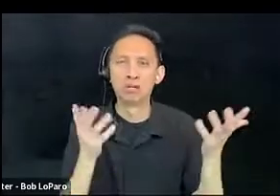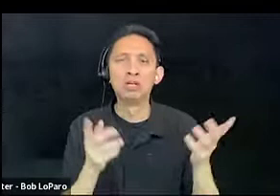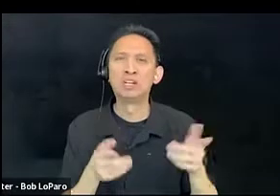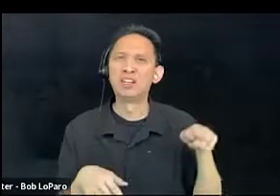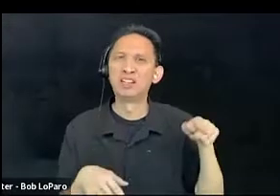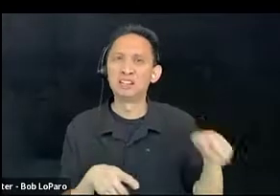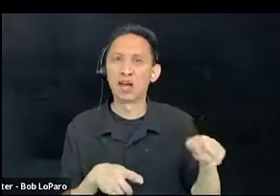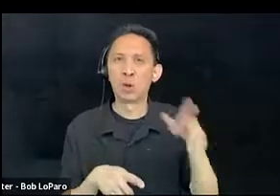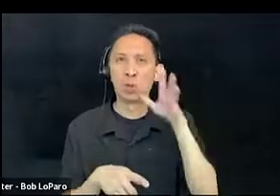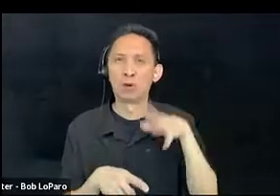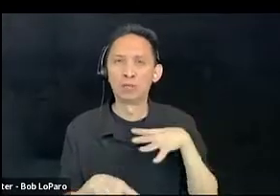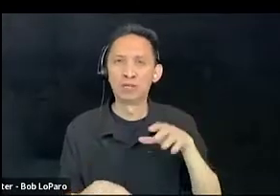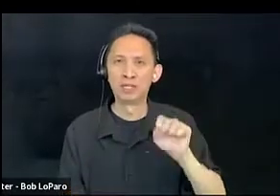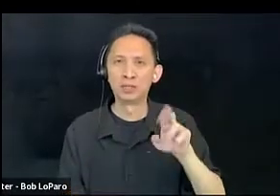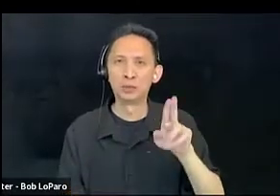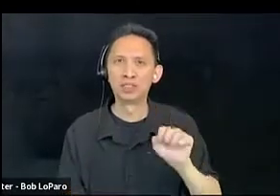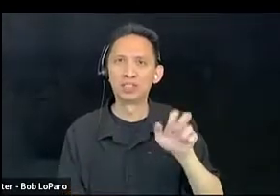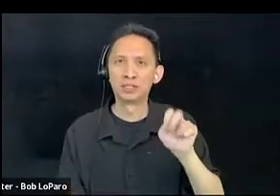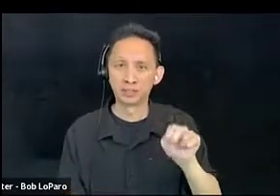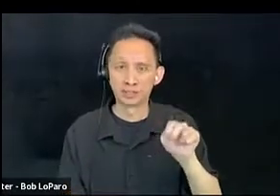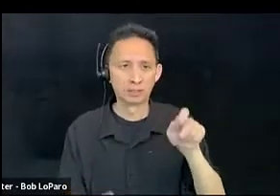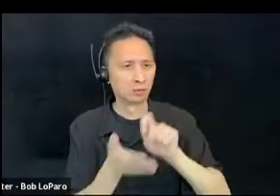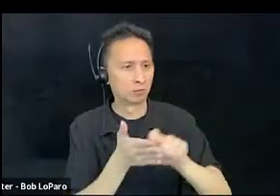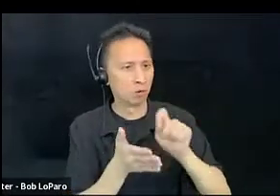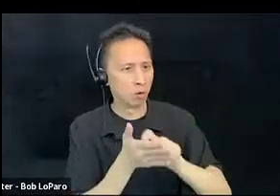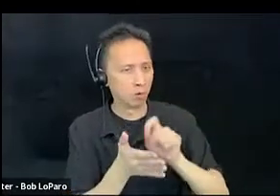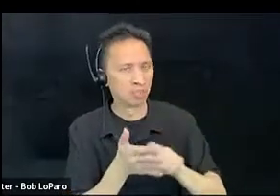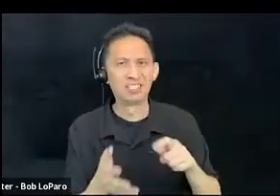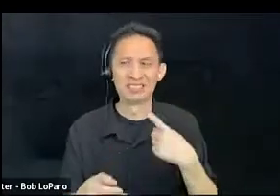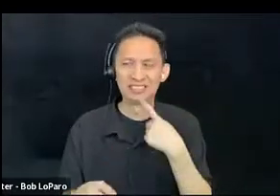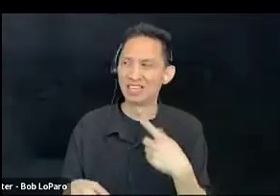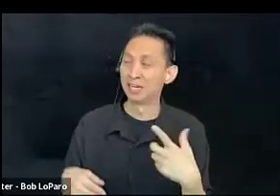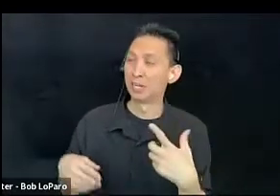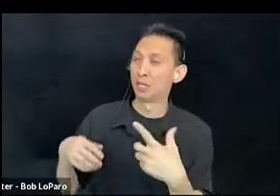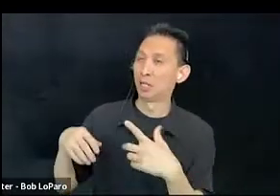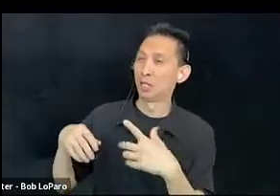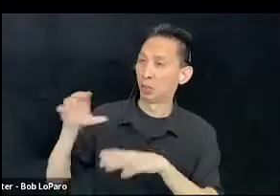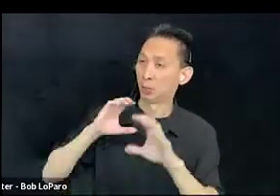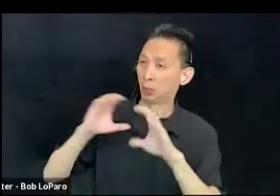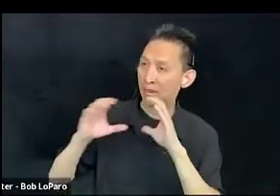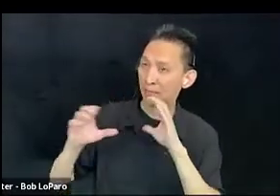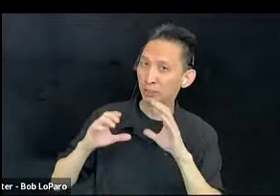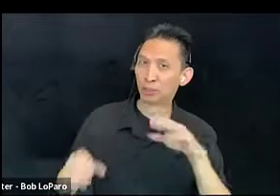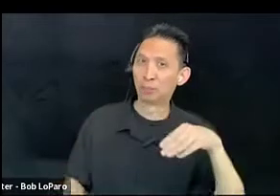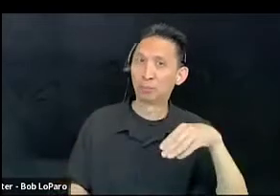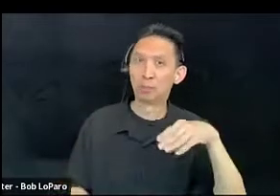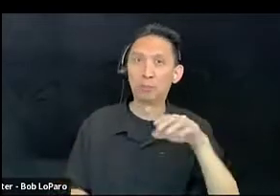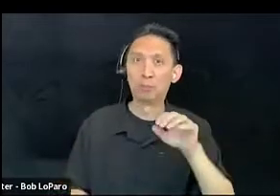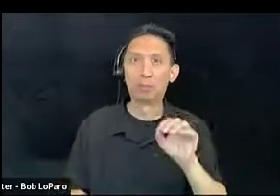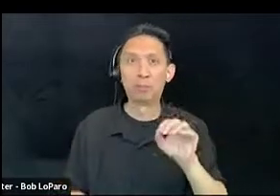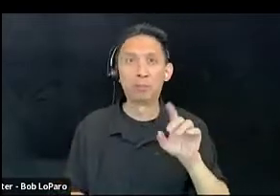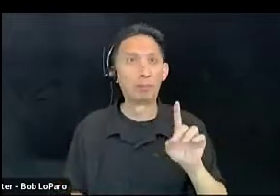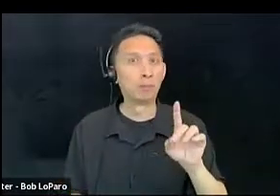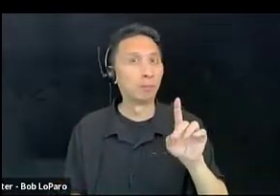that were being used by teachers and communication partners versus the modes of communication that were being used by students.